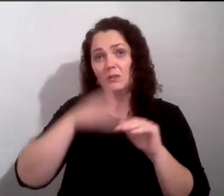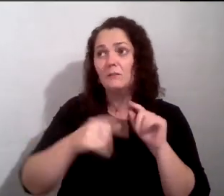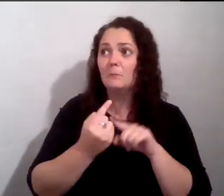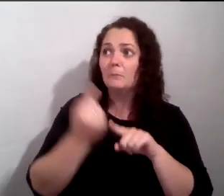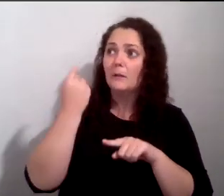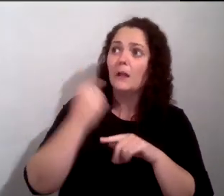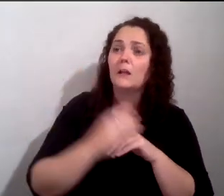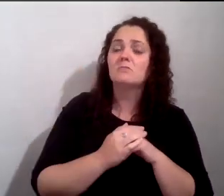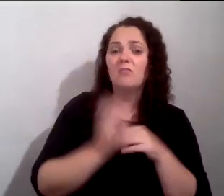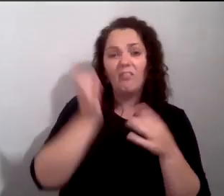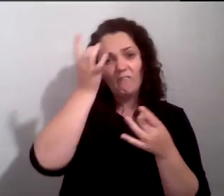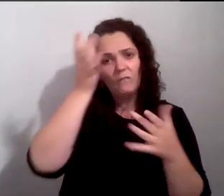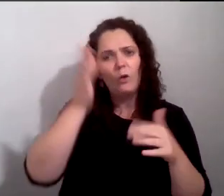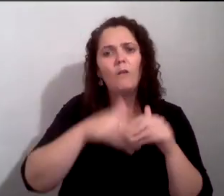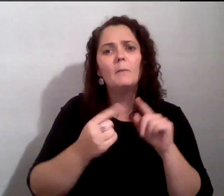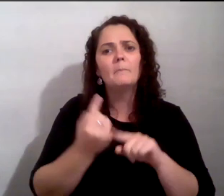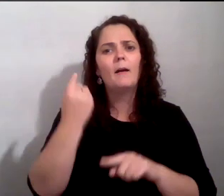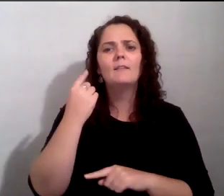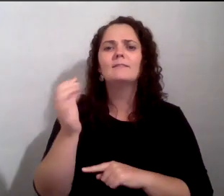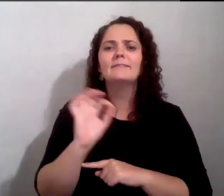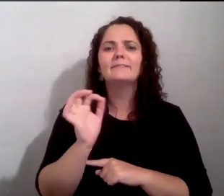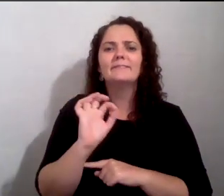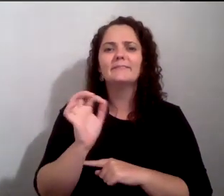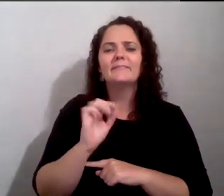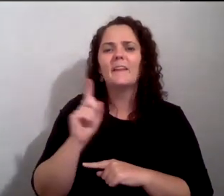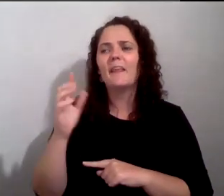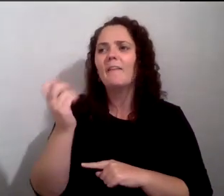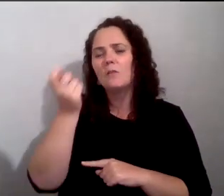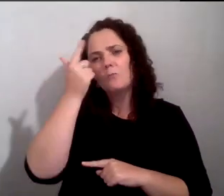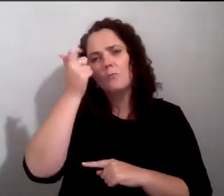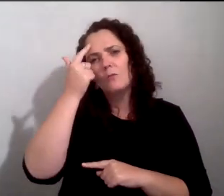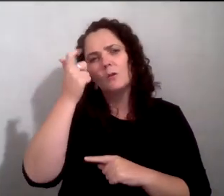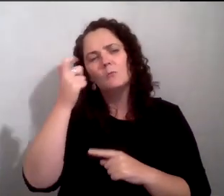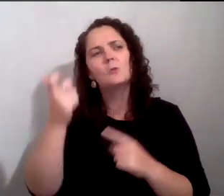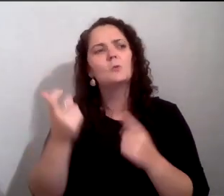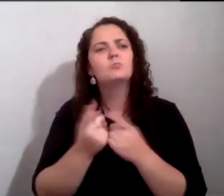instead works of the past are treated as a kind of archive of possibilities that